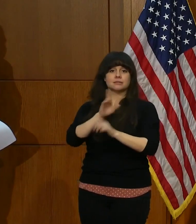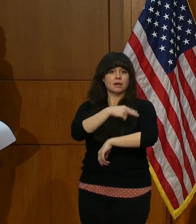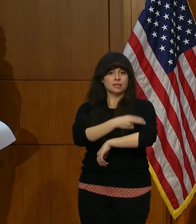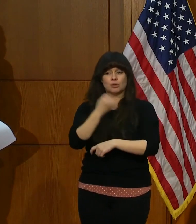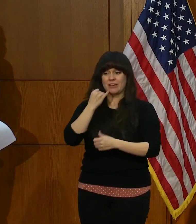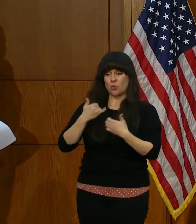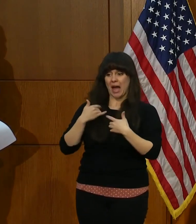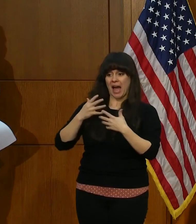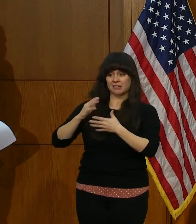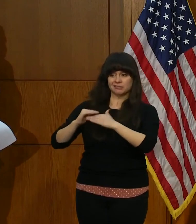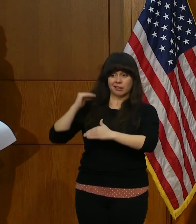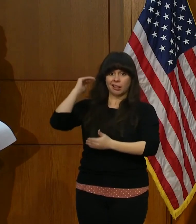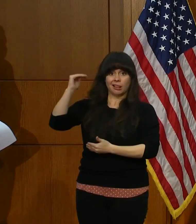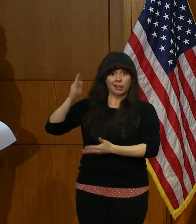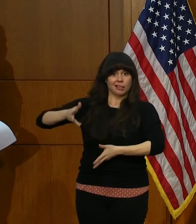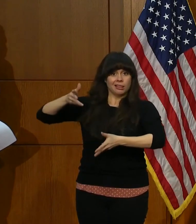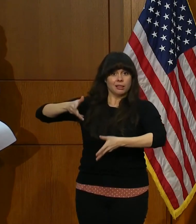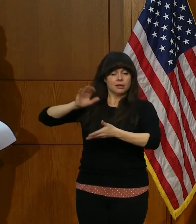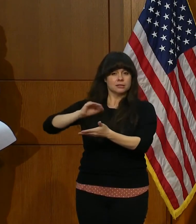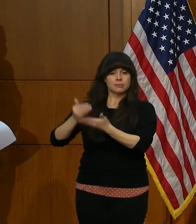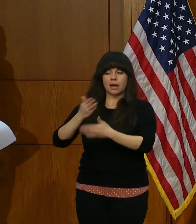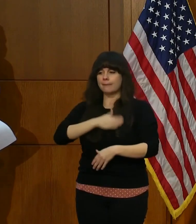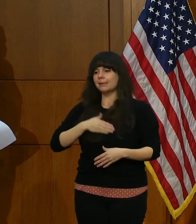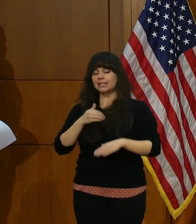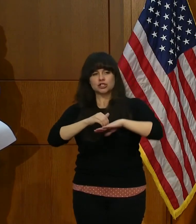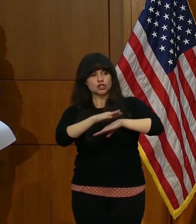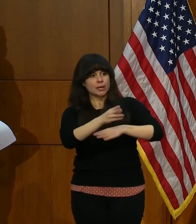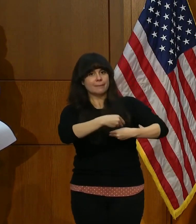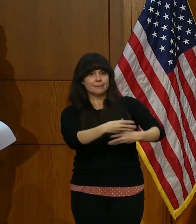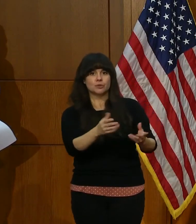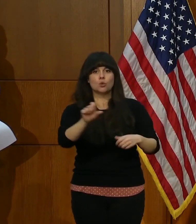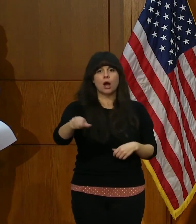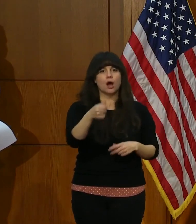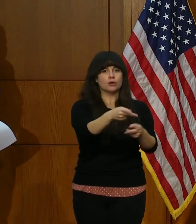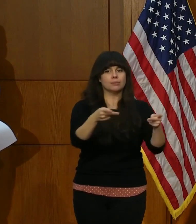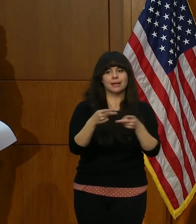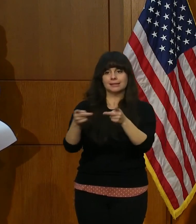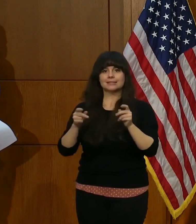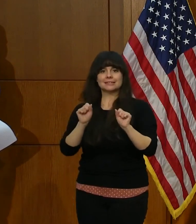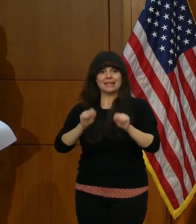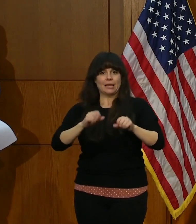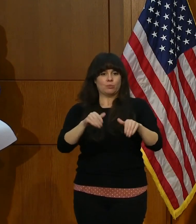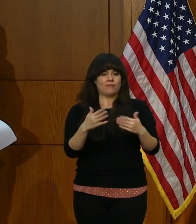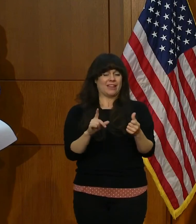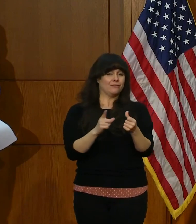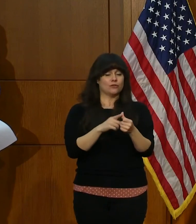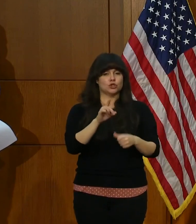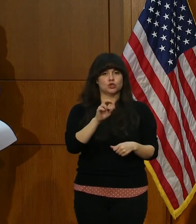THE PHONES, ASKING HOSPITAL COMPANIES TO SHIFT EXCESS SUPPLY TWO OTHERS WHO CAN GET